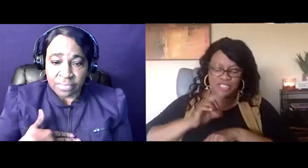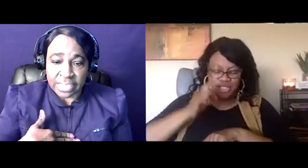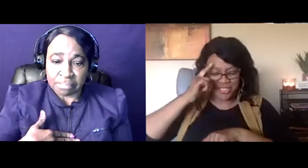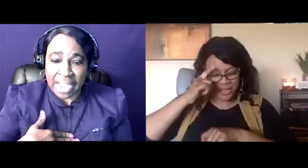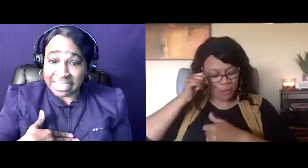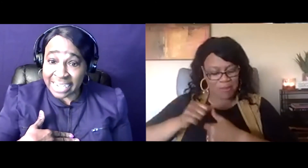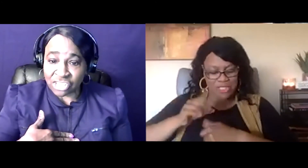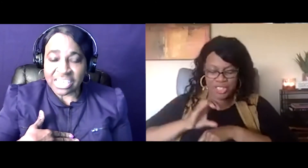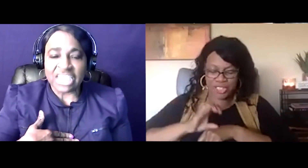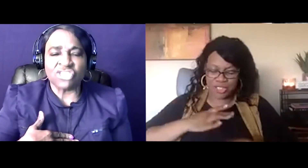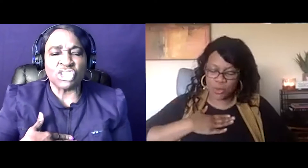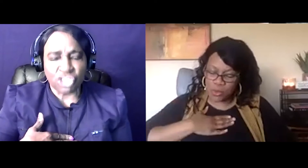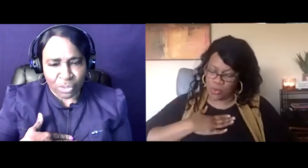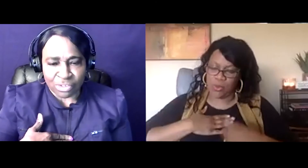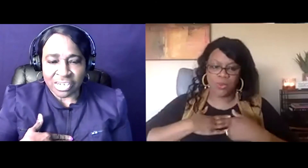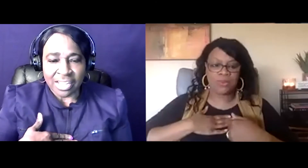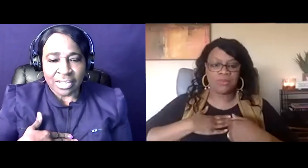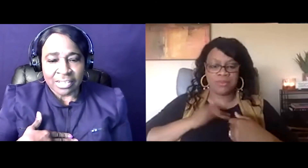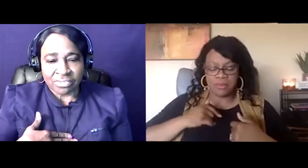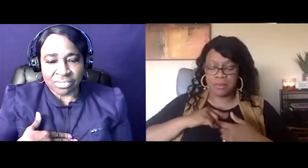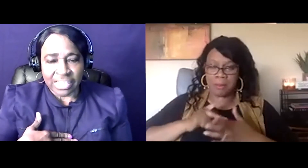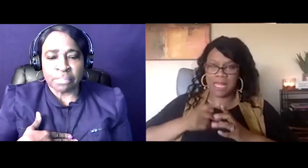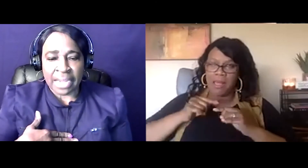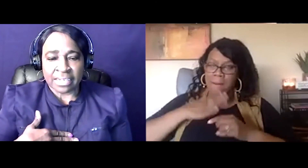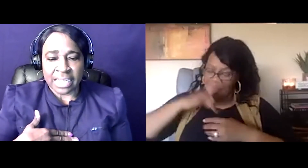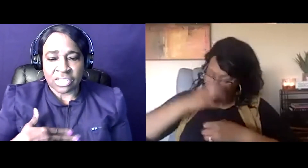That's--my connection is the church. That's my connection.